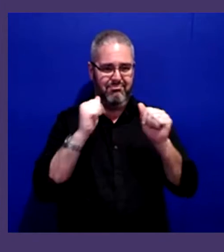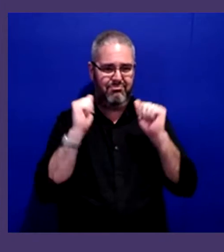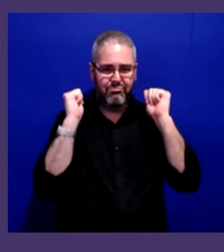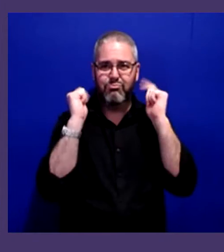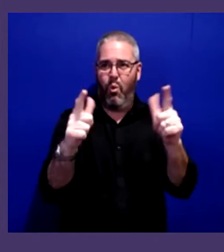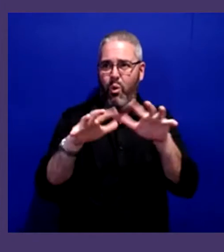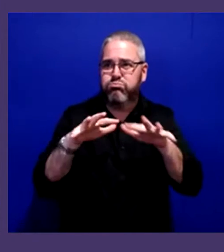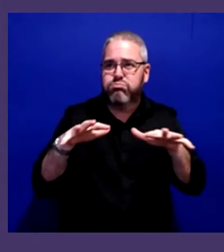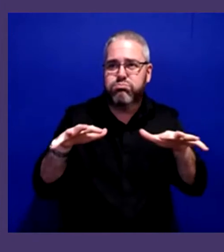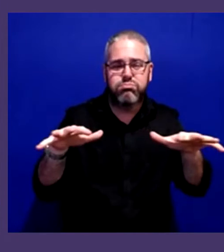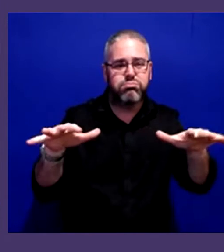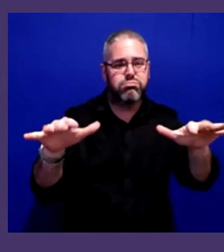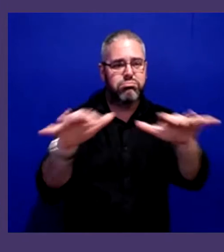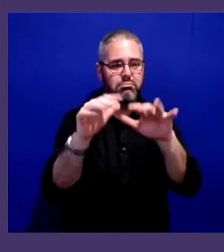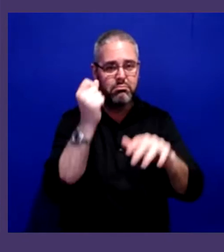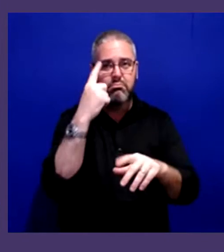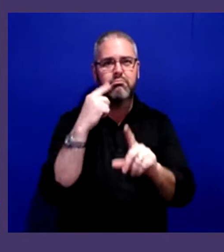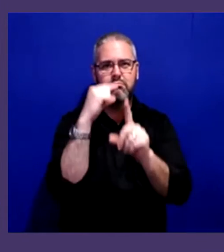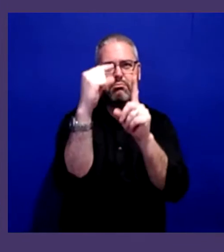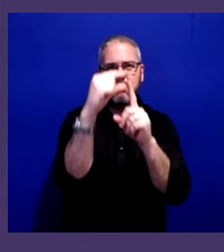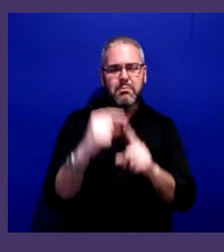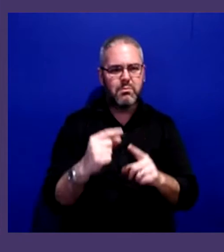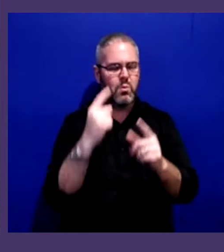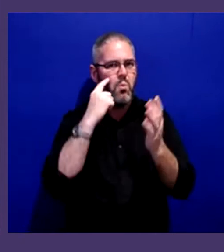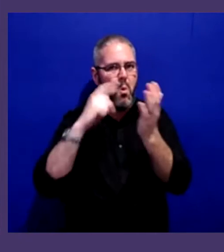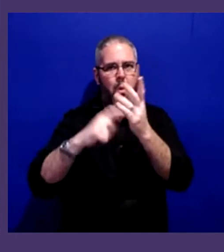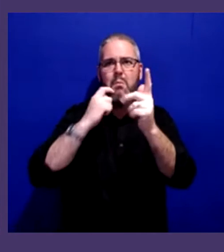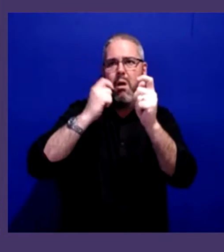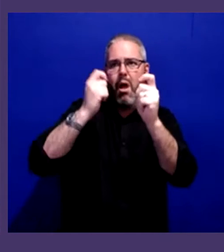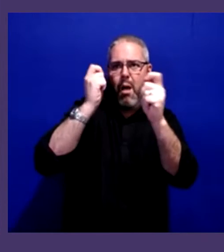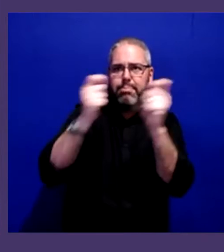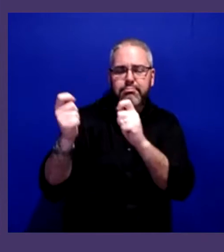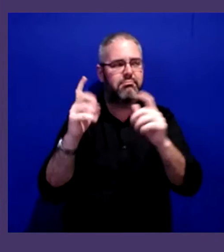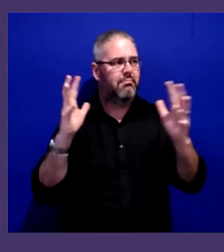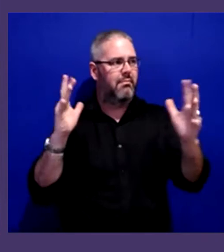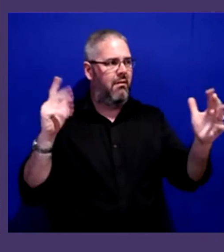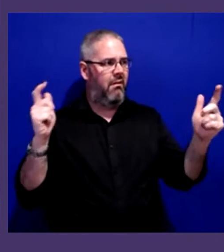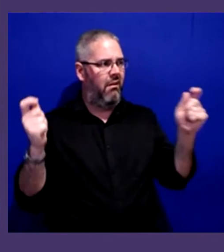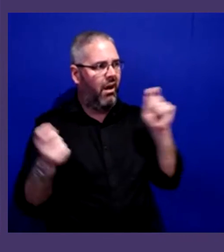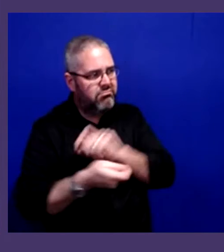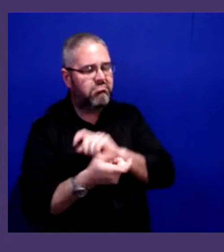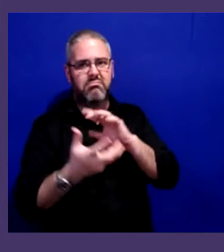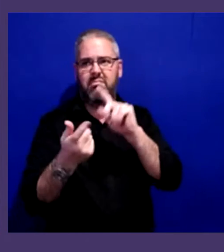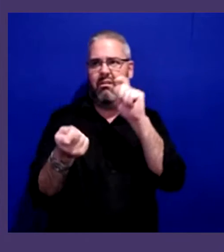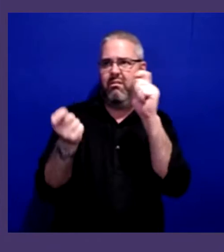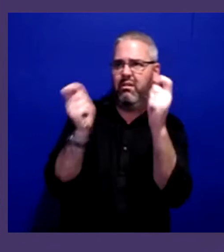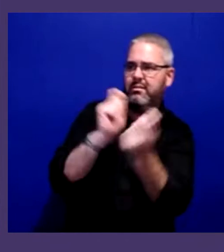these terminologies are ever changing, evolving, neurodivergence is used to describe